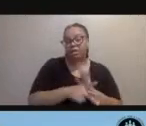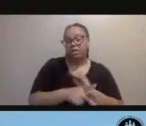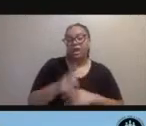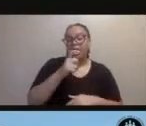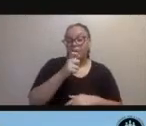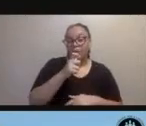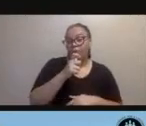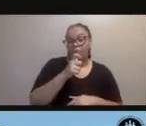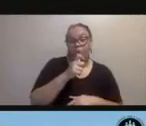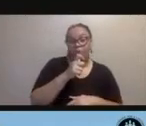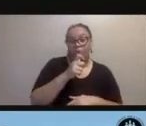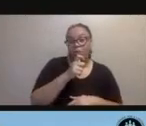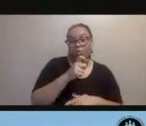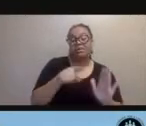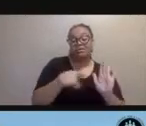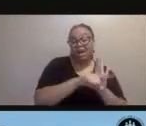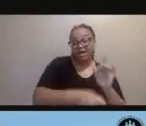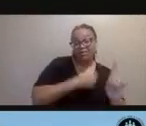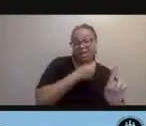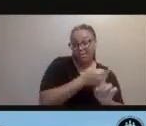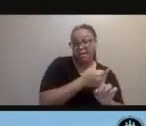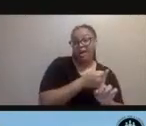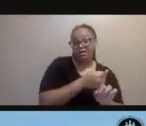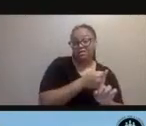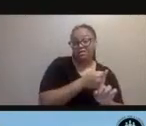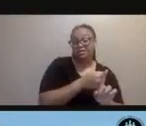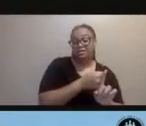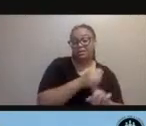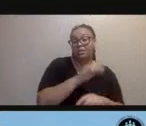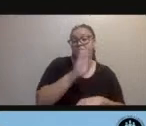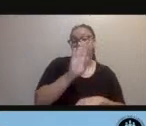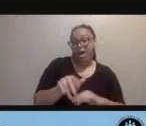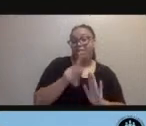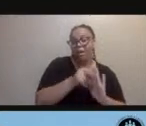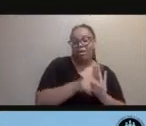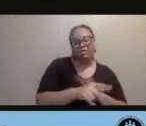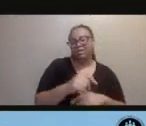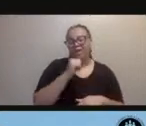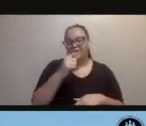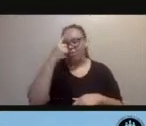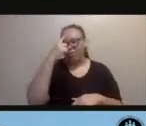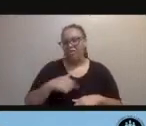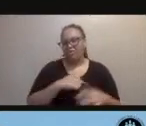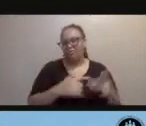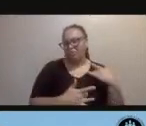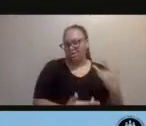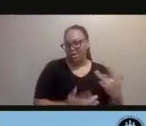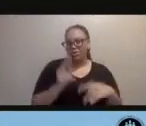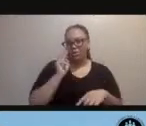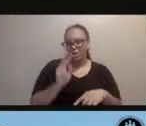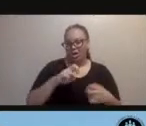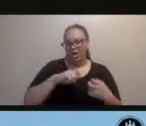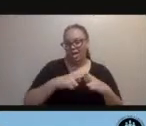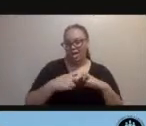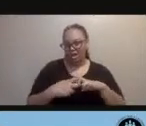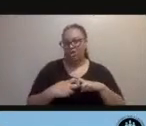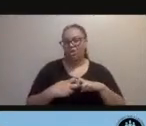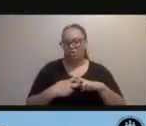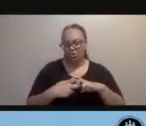I WOULD ALSO ASSESS TO SEE WHO BENEFITS FROM THE POLICY AND